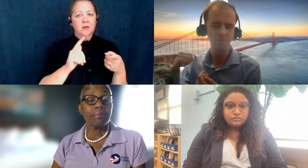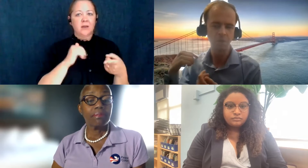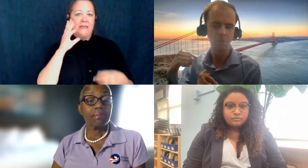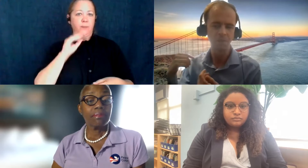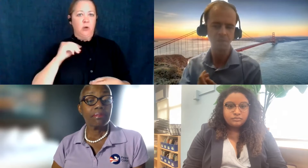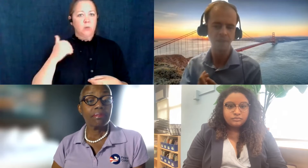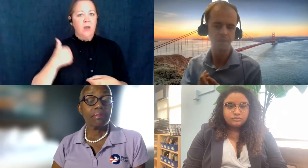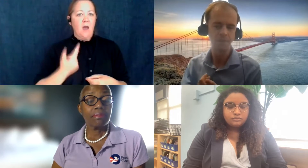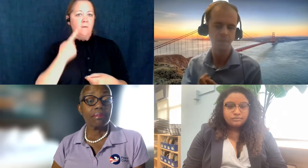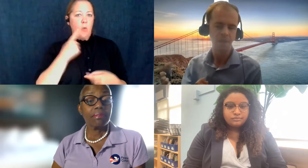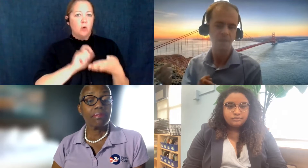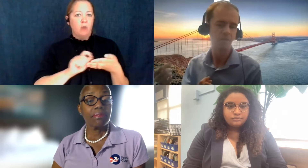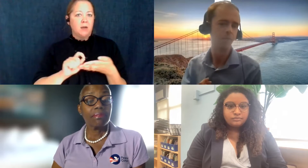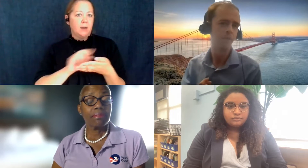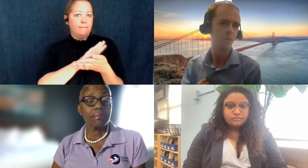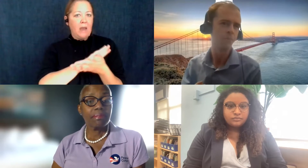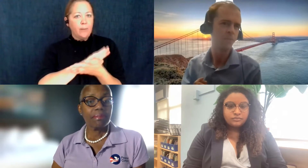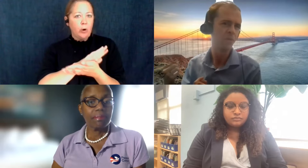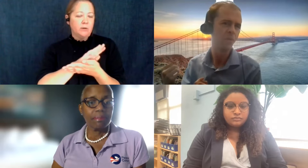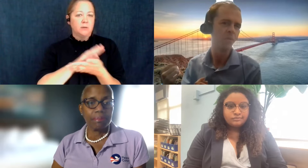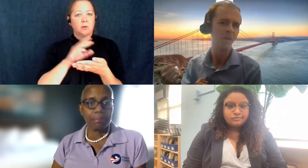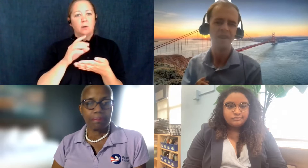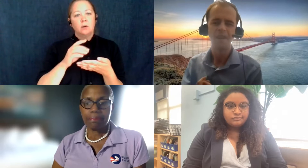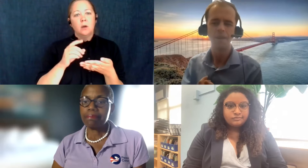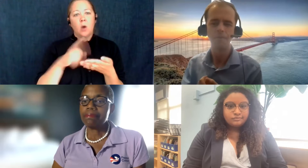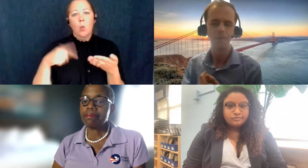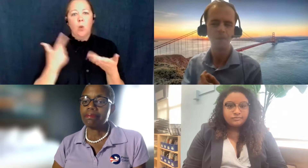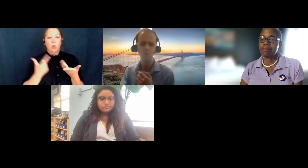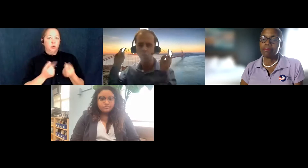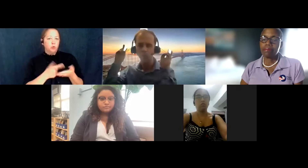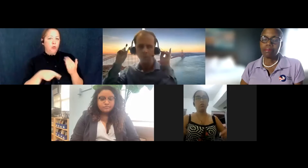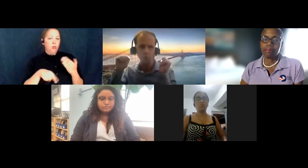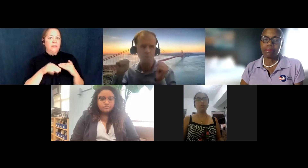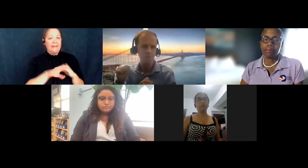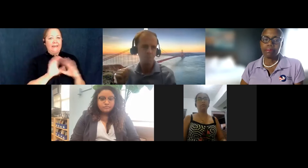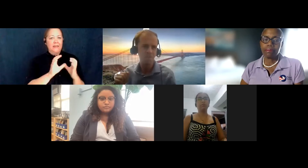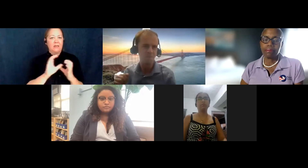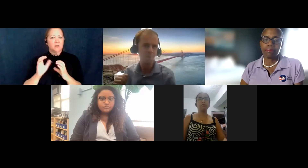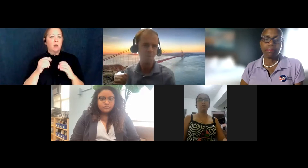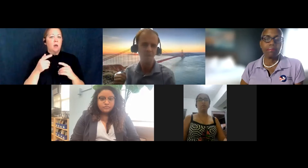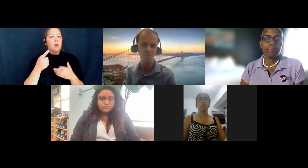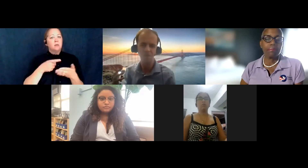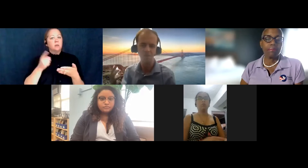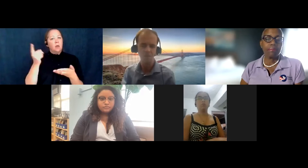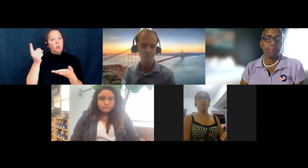midterms and classes. They prefer people who have “real-world experience” where you are out there